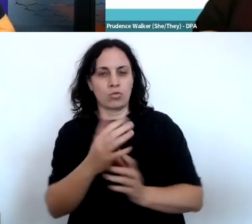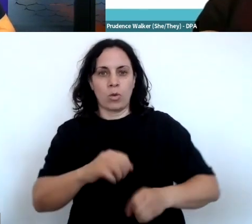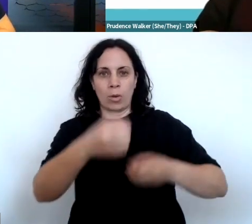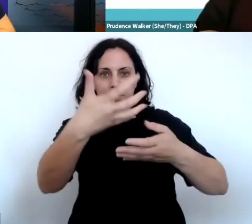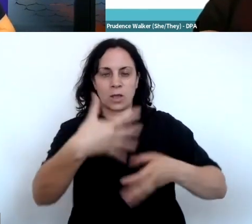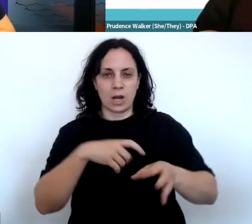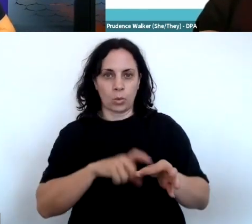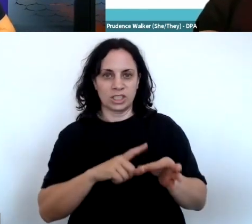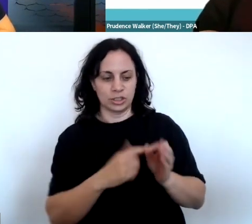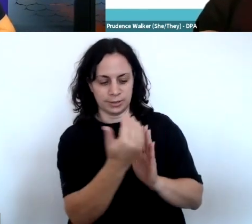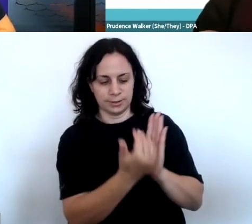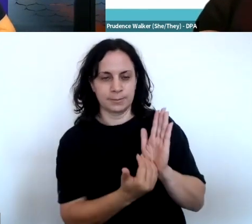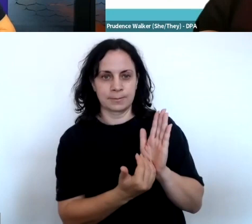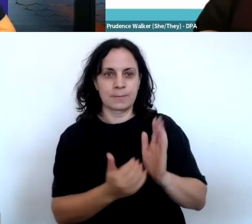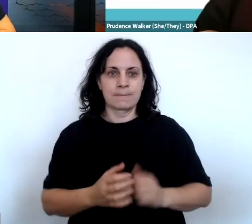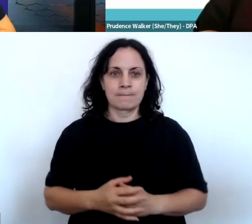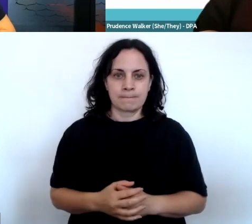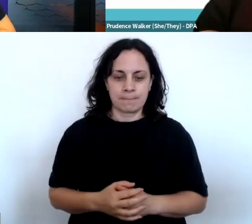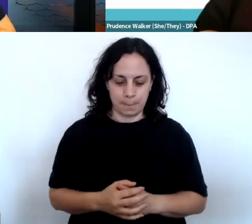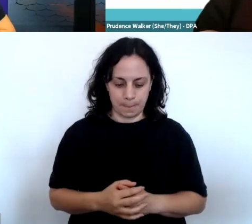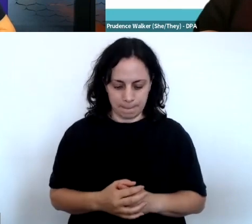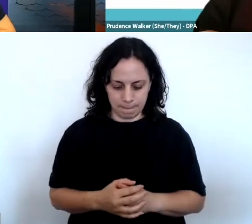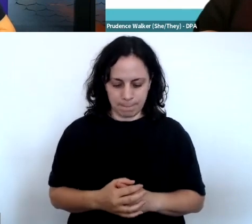So this one’s in relation to Te Whatu Ora